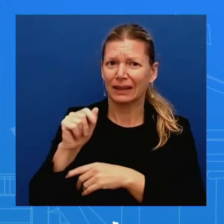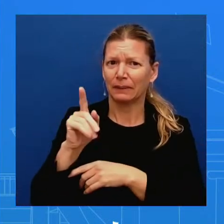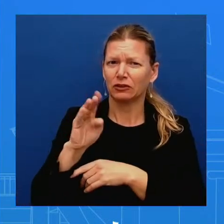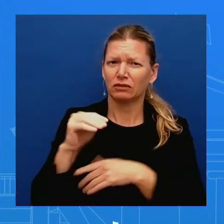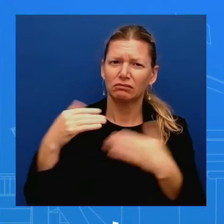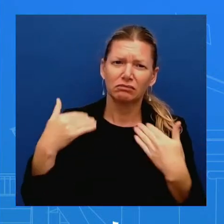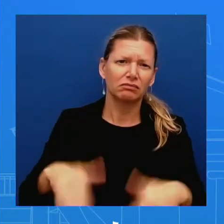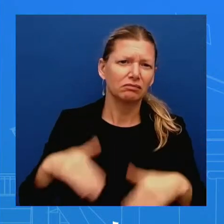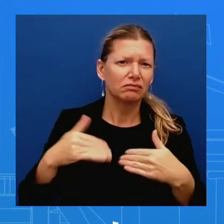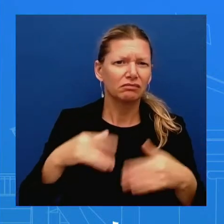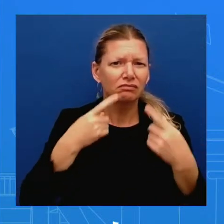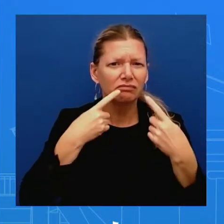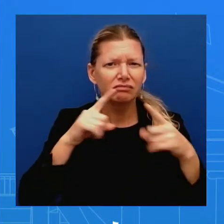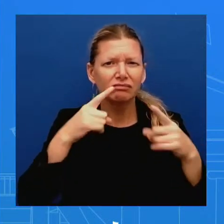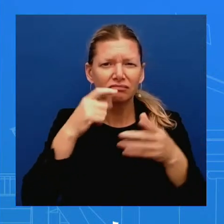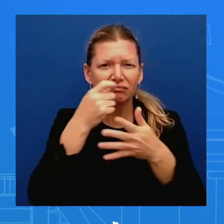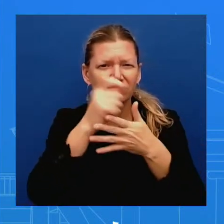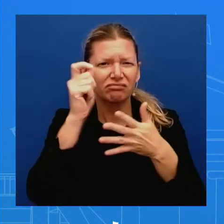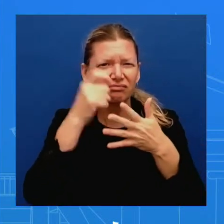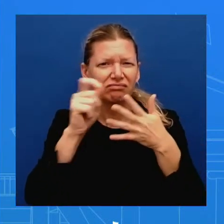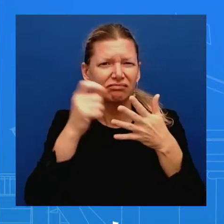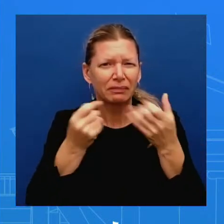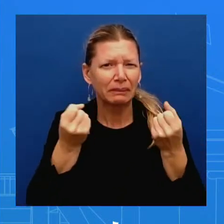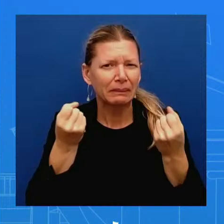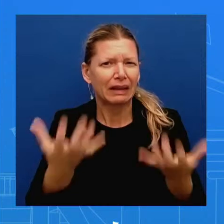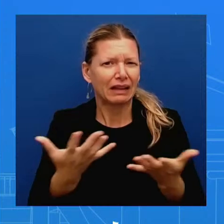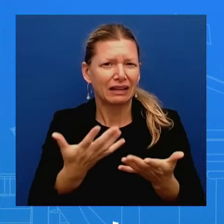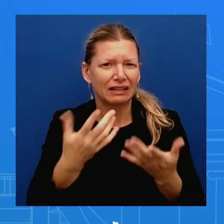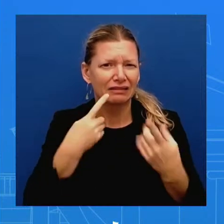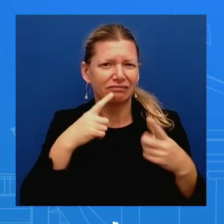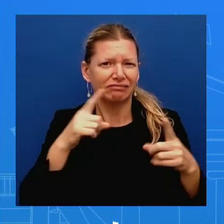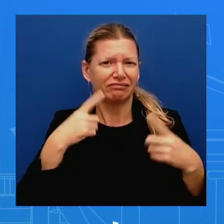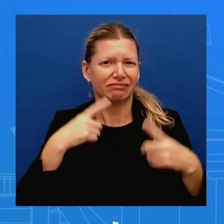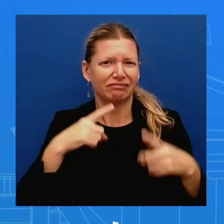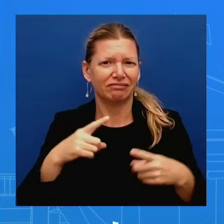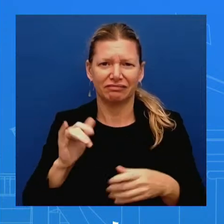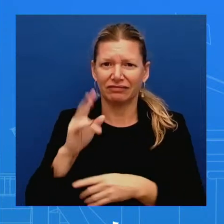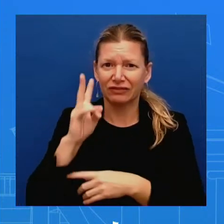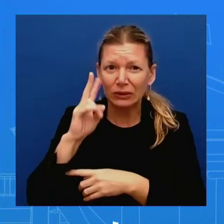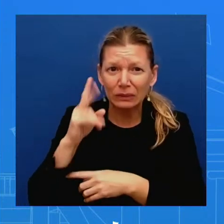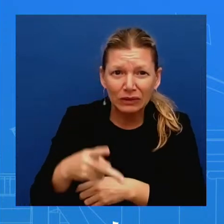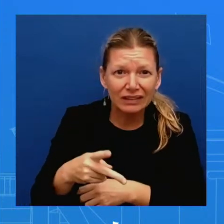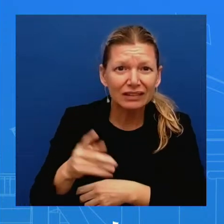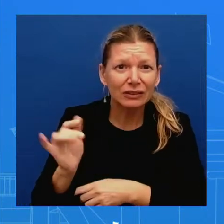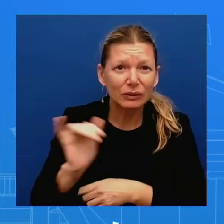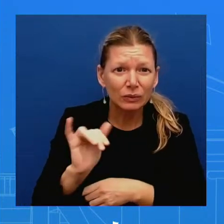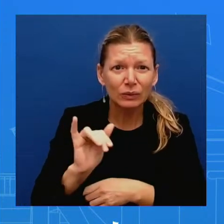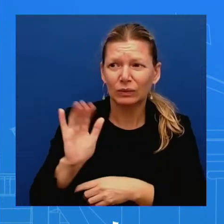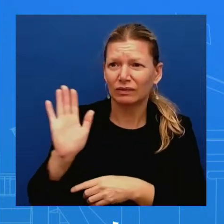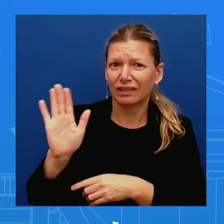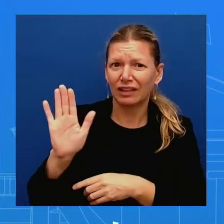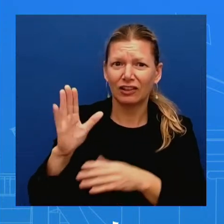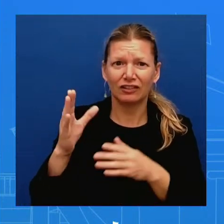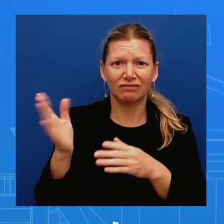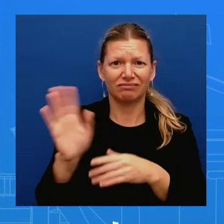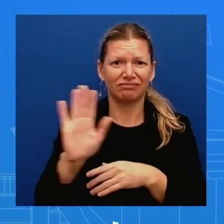they're happy about these meaningful developments that are helping change the lives of people